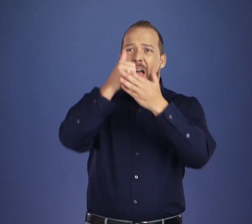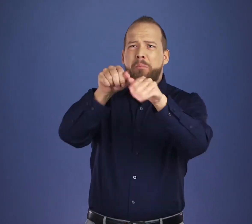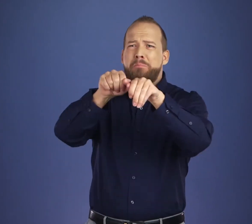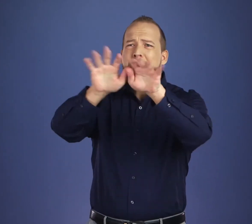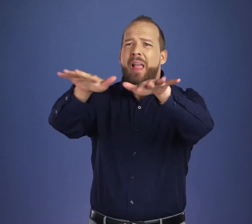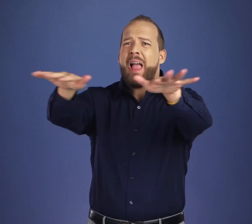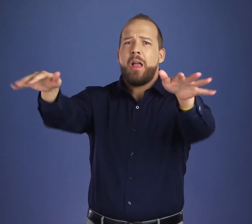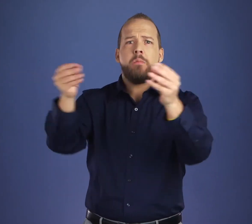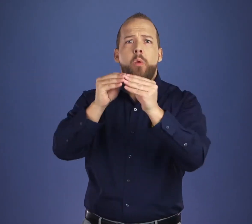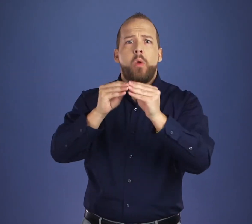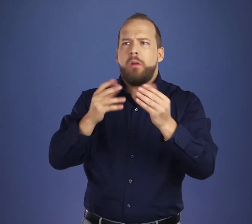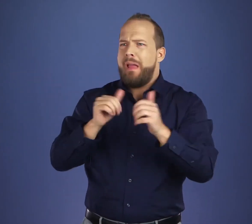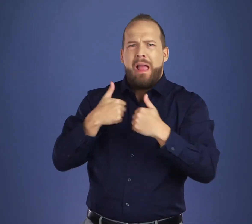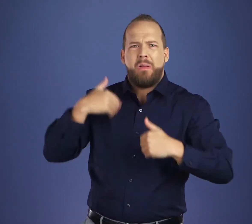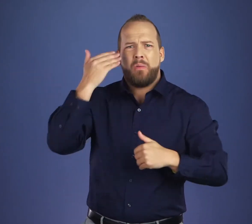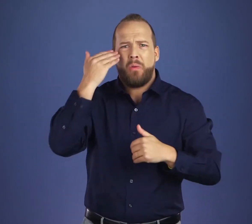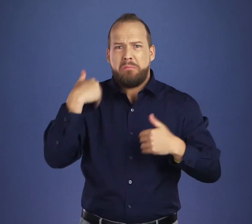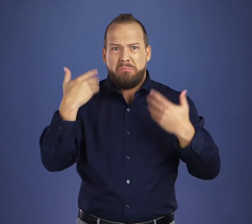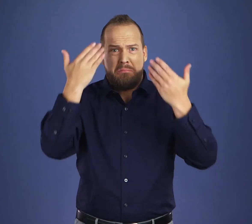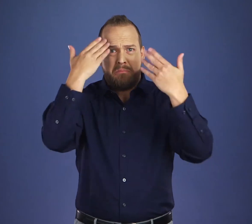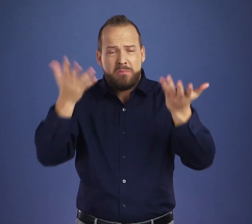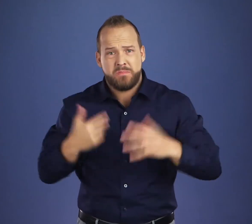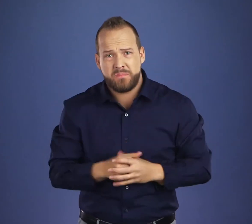and become our greatest workers and intimate friends?